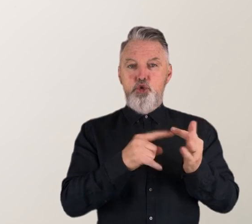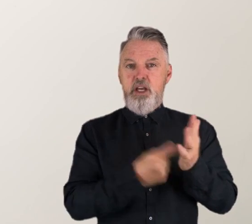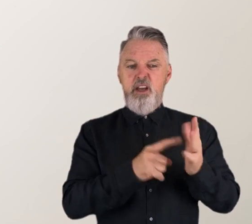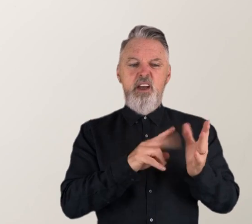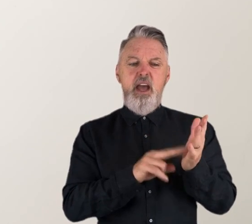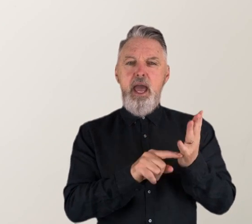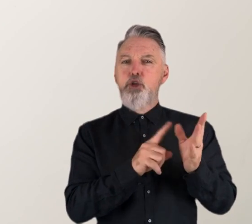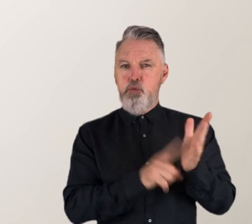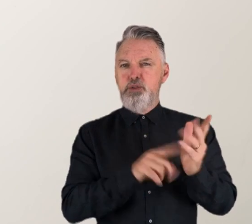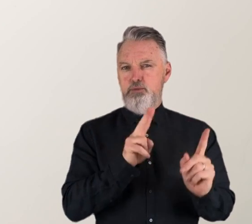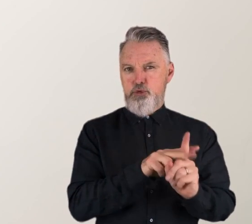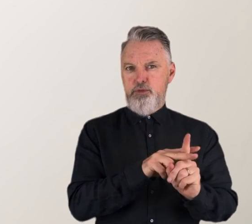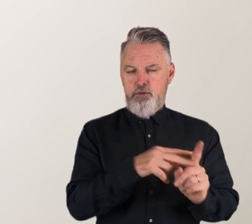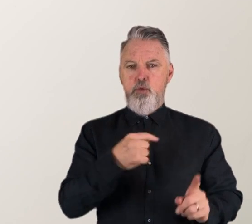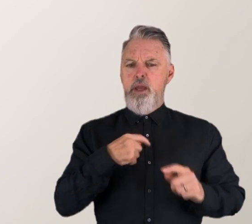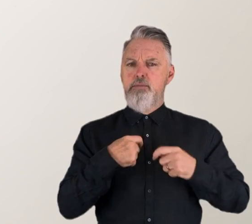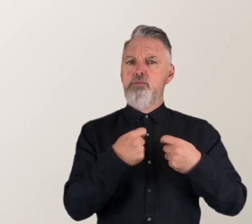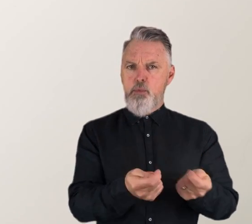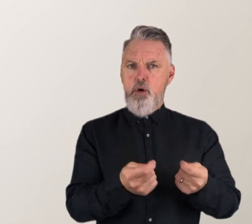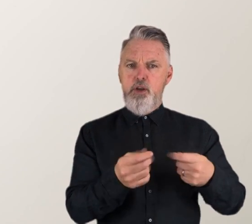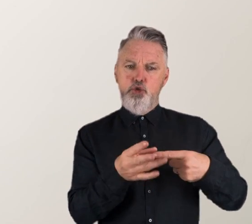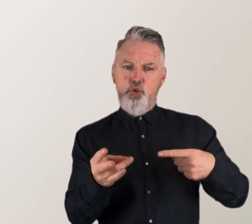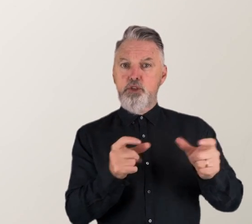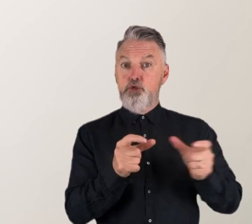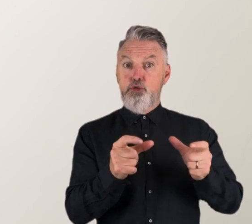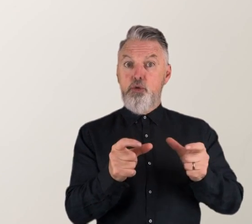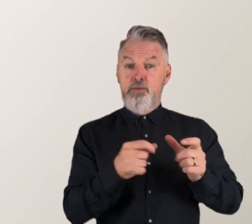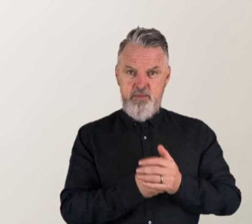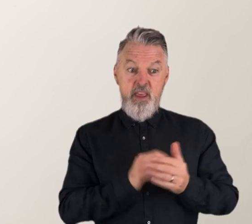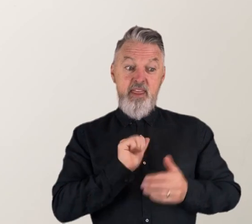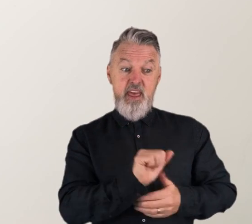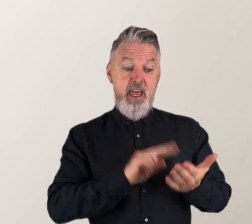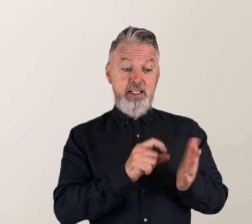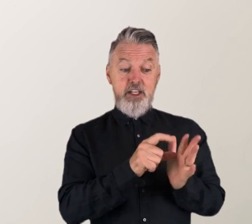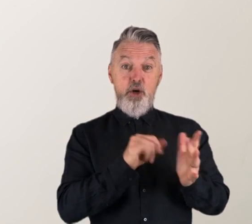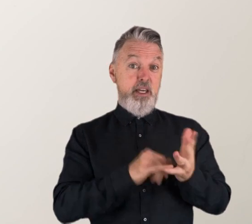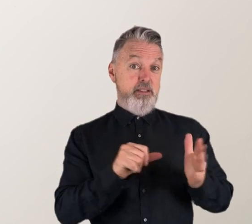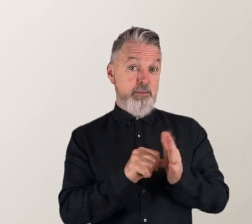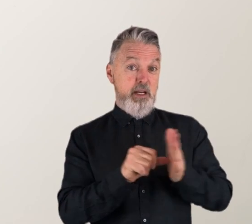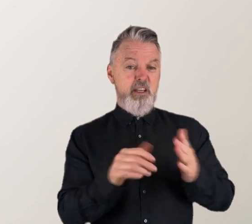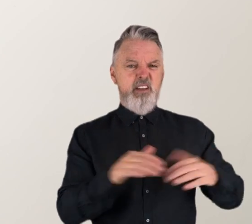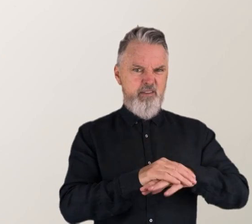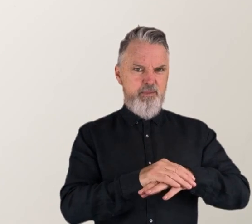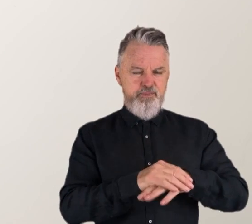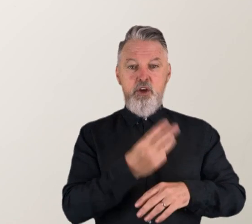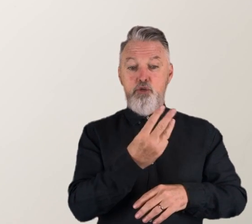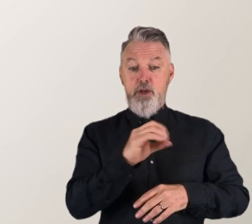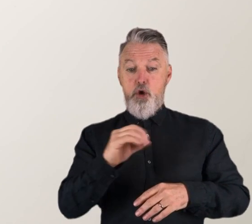Since Maslow supports choice and control, it is subsidized by the user’s NDIS budget. So it costs $300 per year to the NDIS,